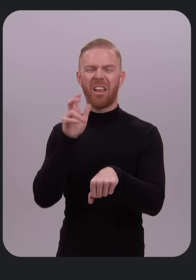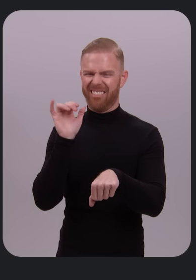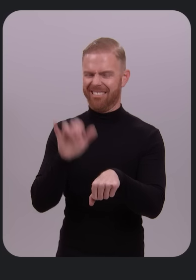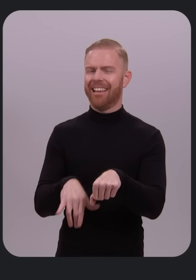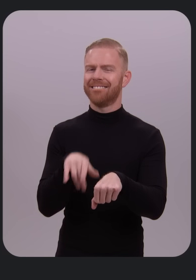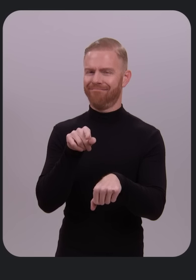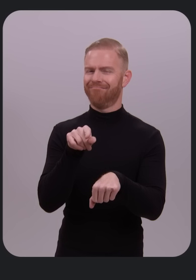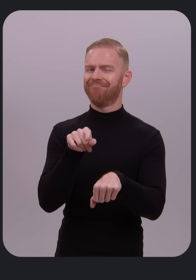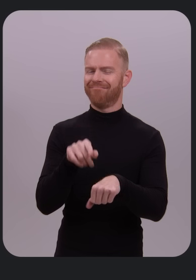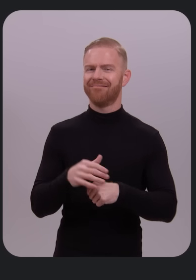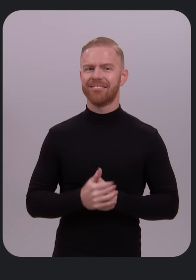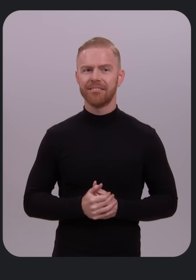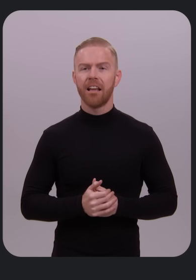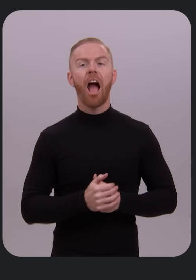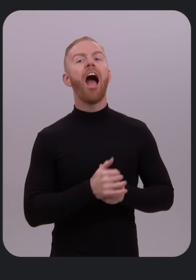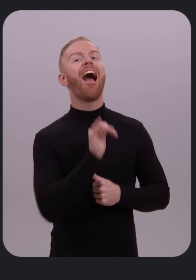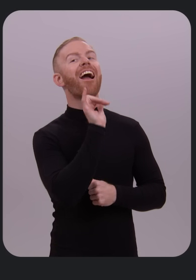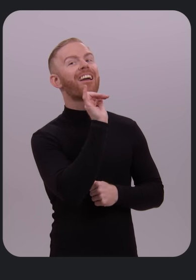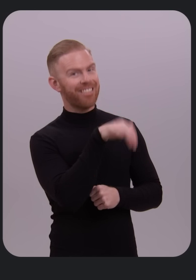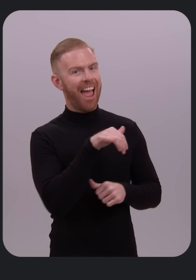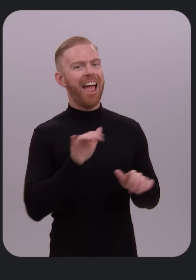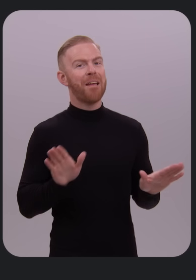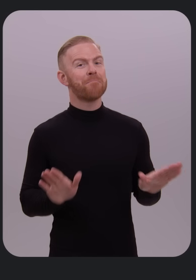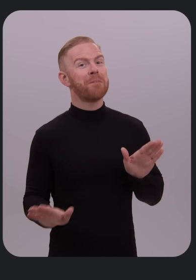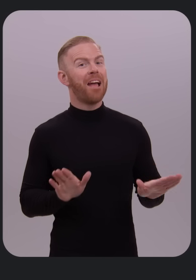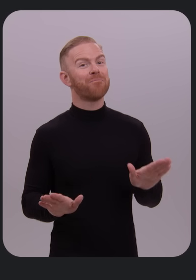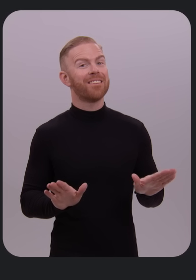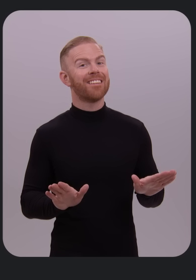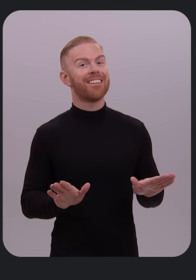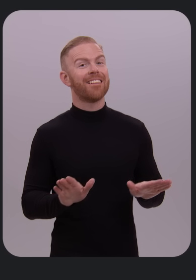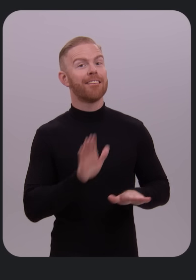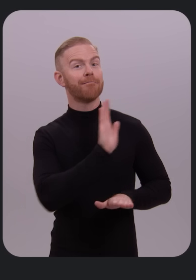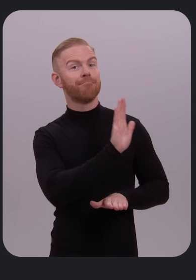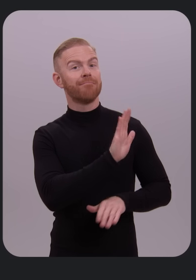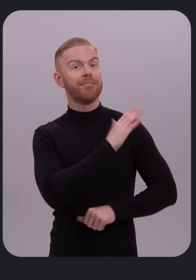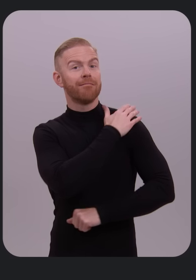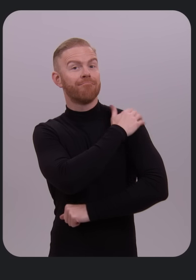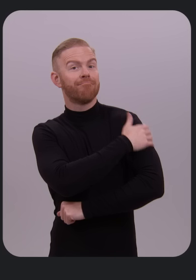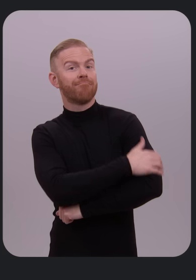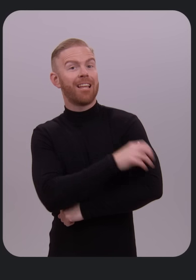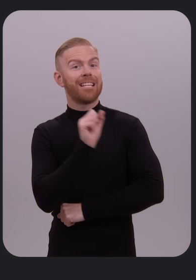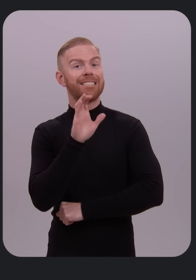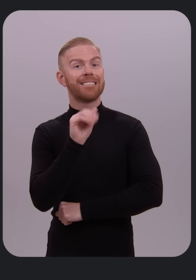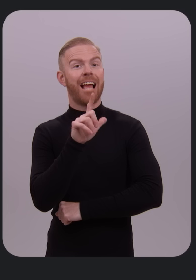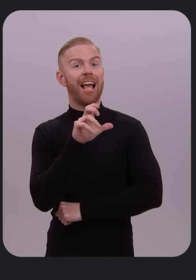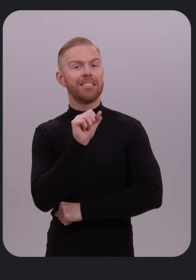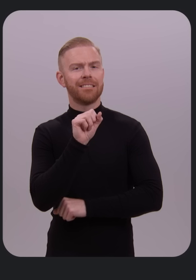That's a pangolin, and its scales are made of keratin, just like your fingernails. [END PLAYBACK]